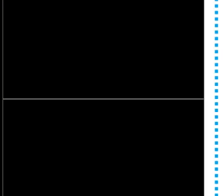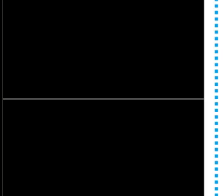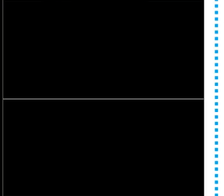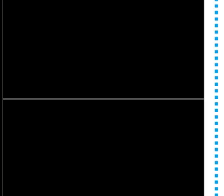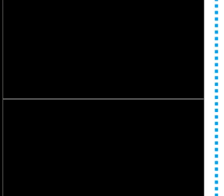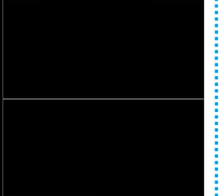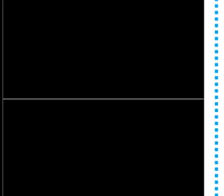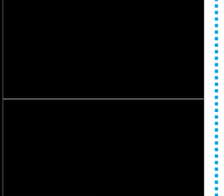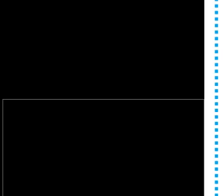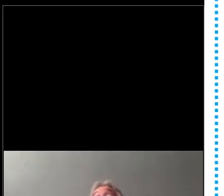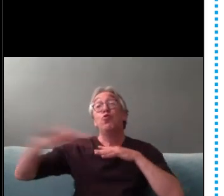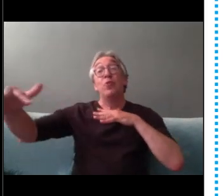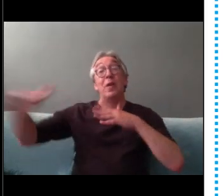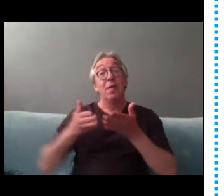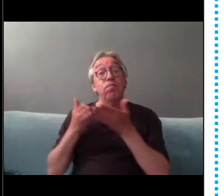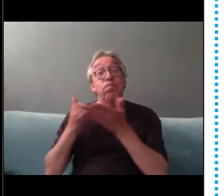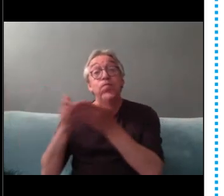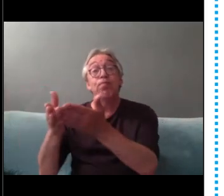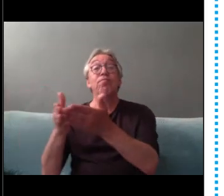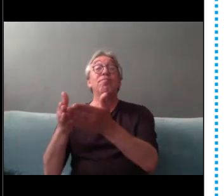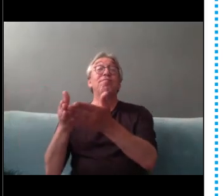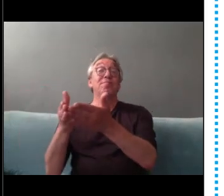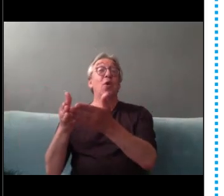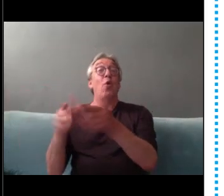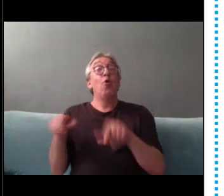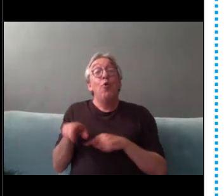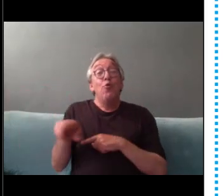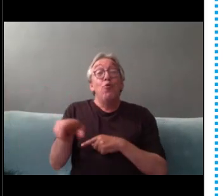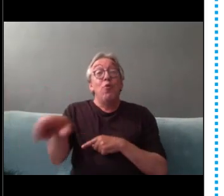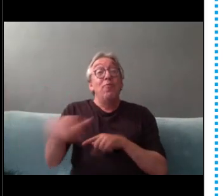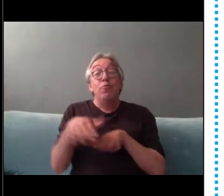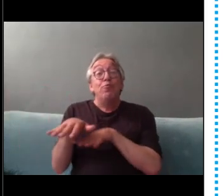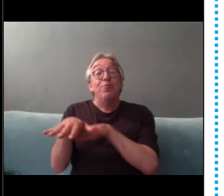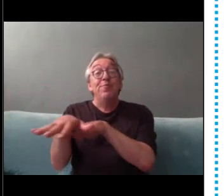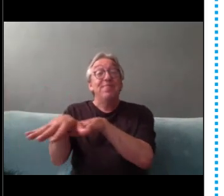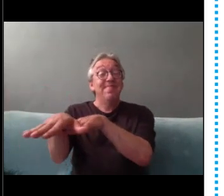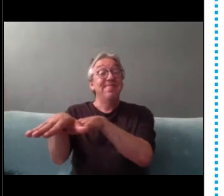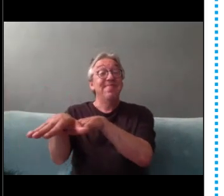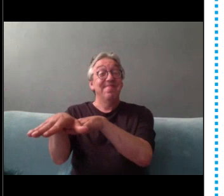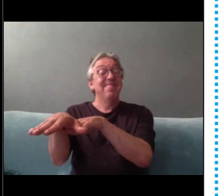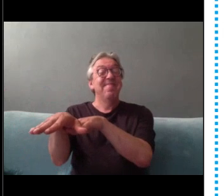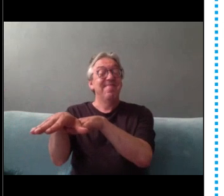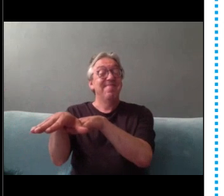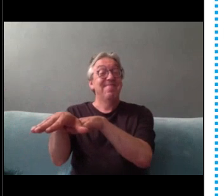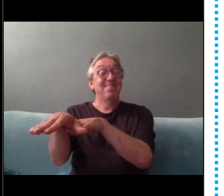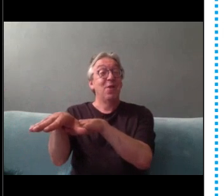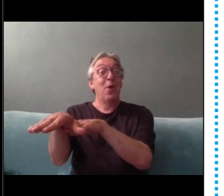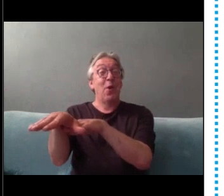they're starting this evaluation and we actually need to make sure